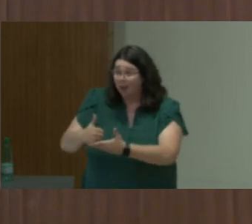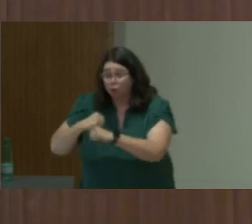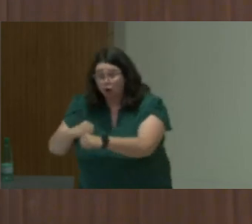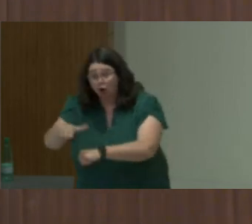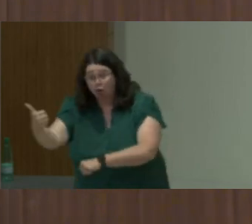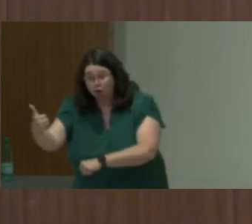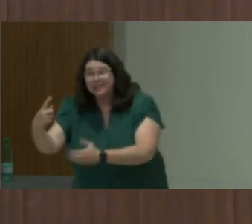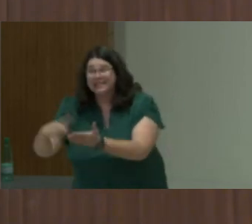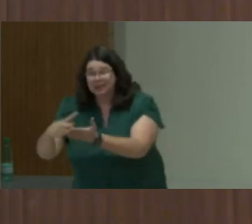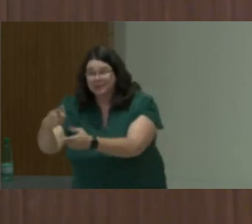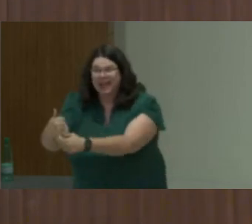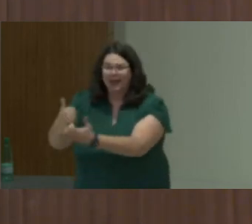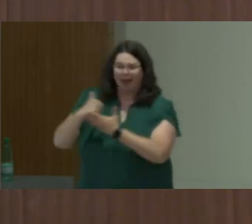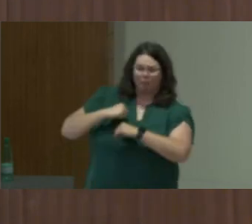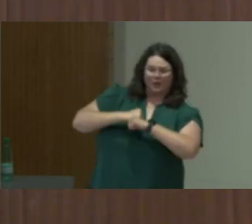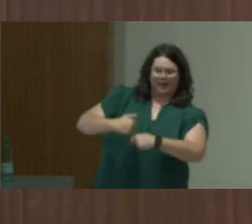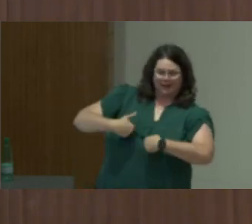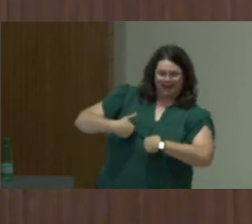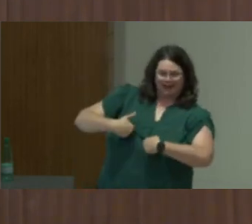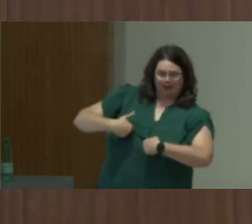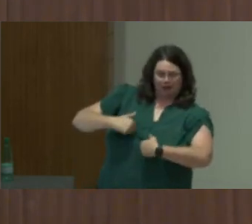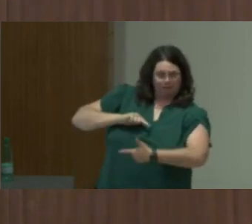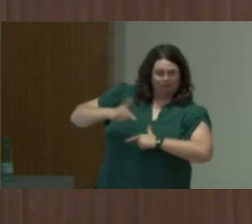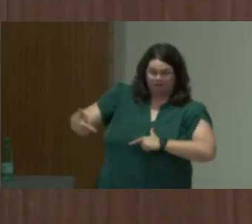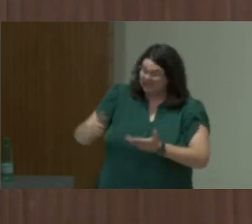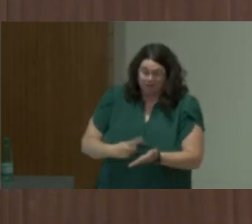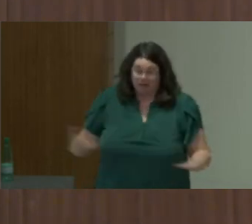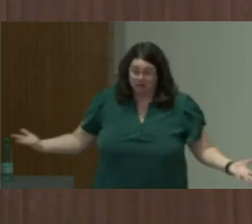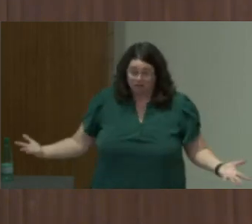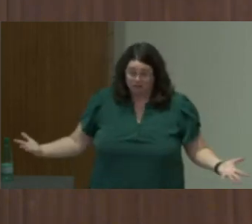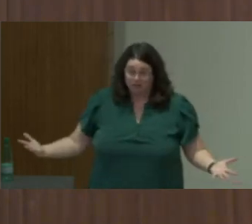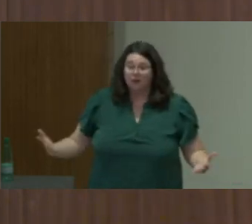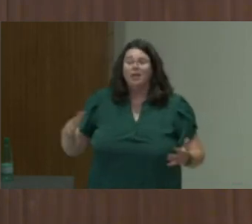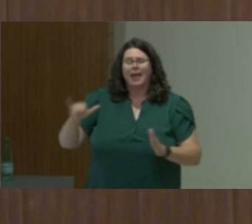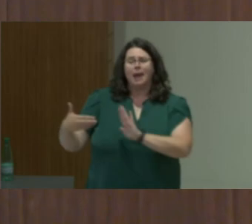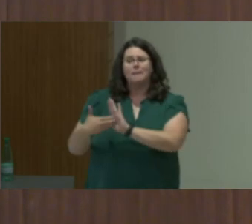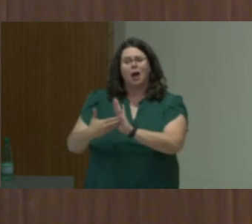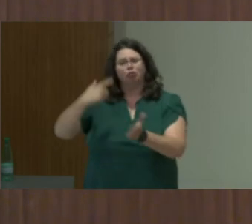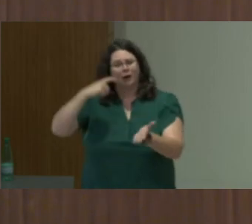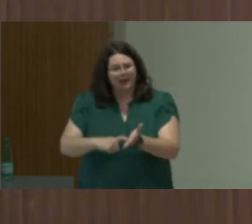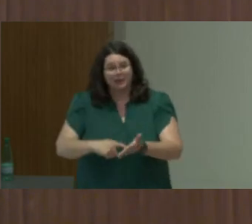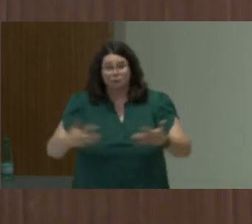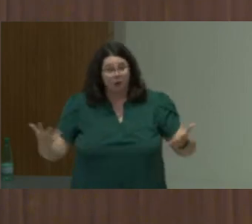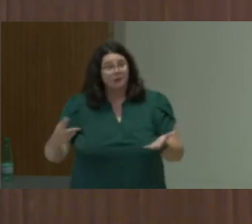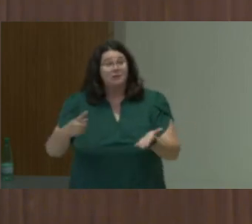and sometimes able to provide it. Such a model recognises that there'll be times in areas where any one's